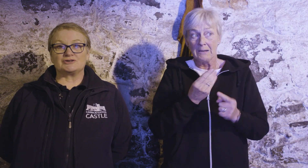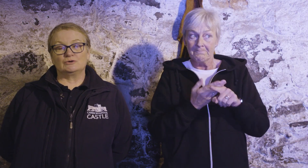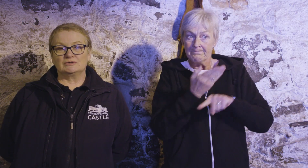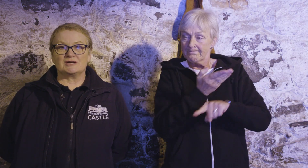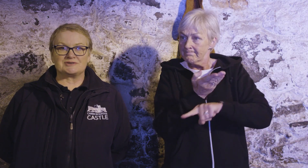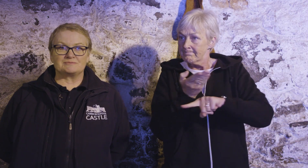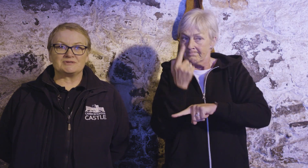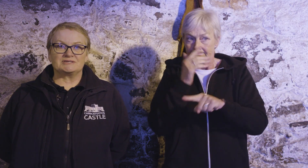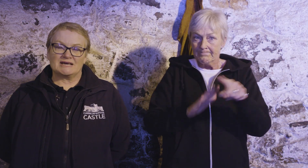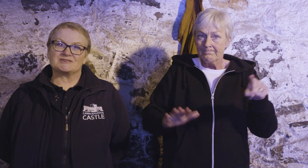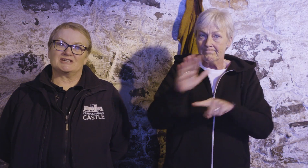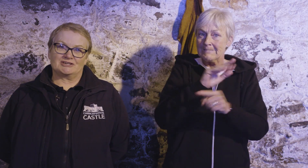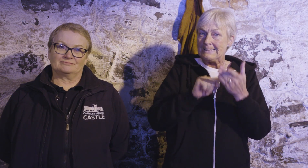local customs and taxation.